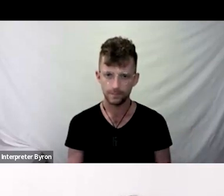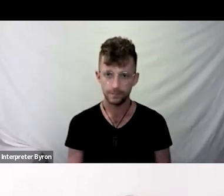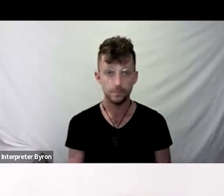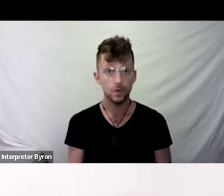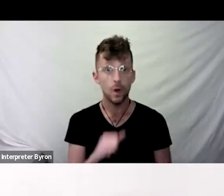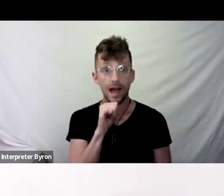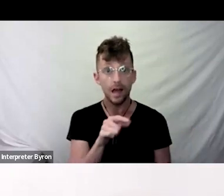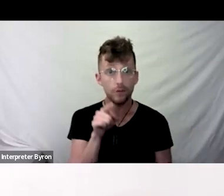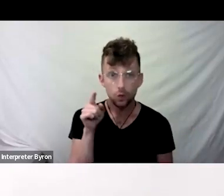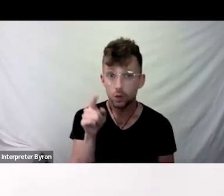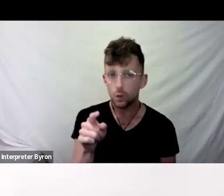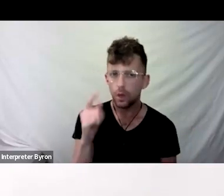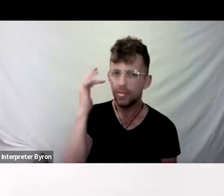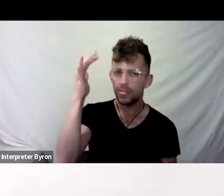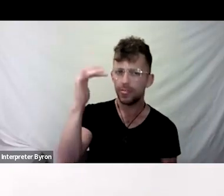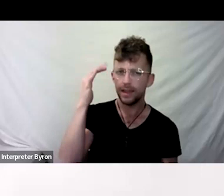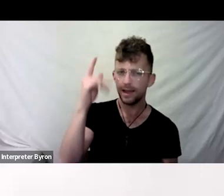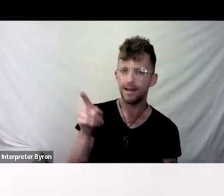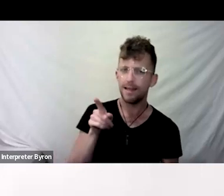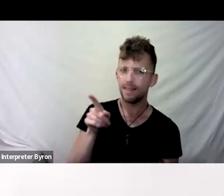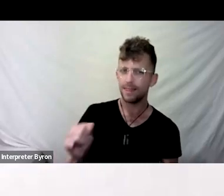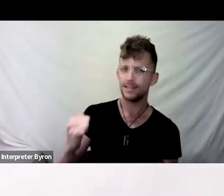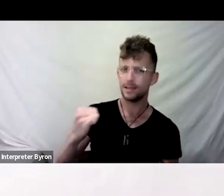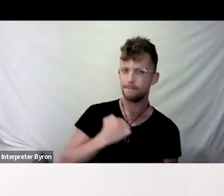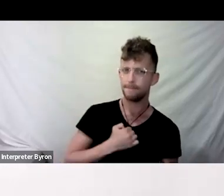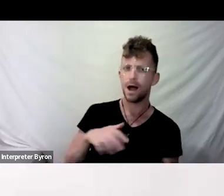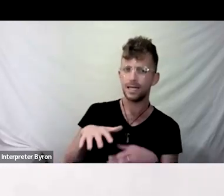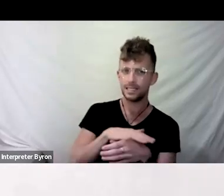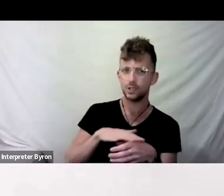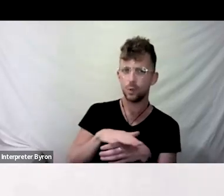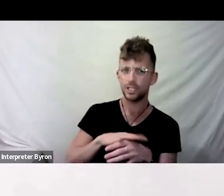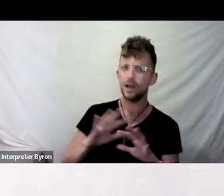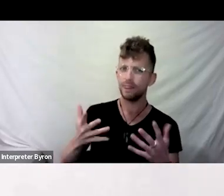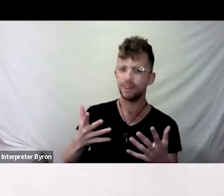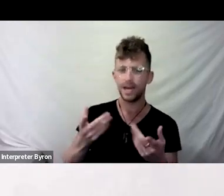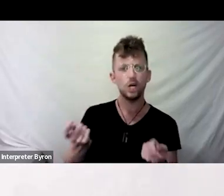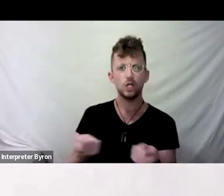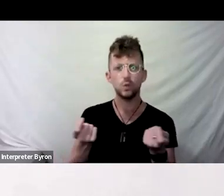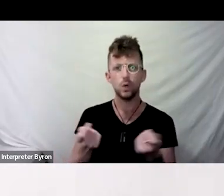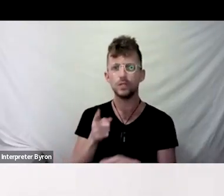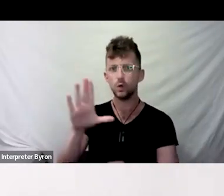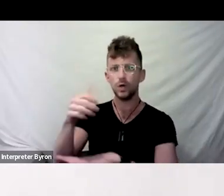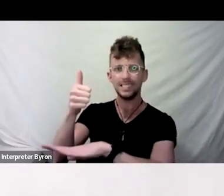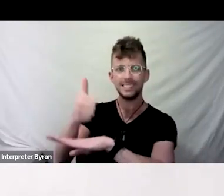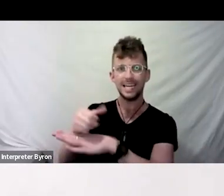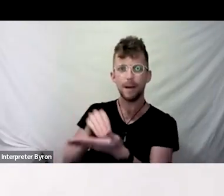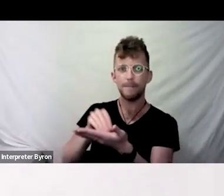It’s more appropriate to establish a paid family carer arrangement and then the income you receive can be spent